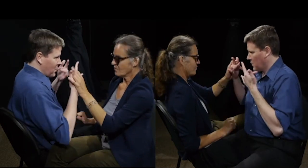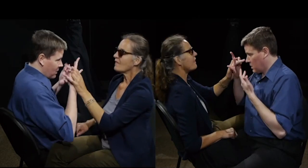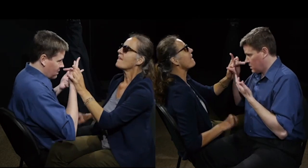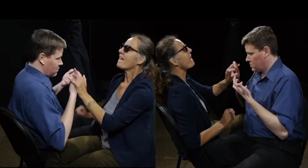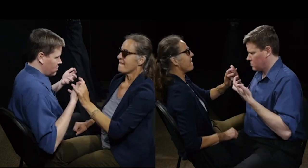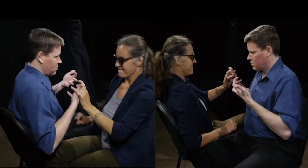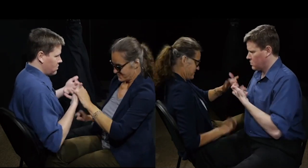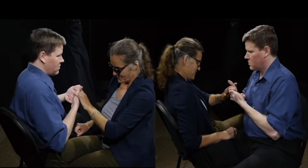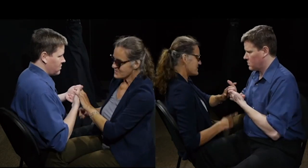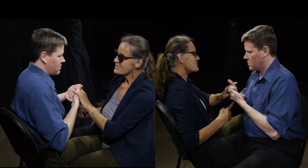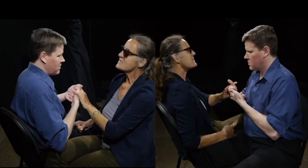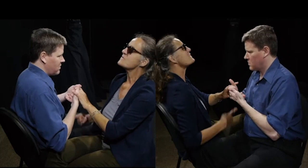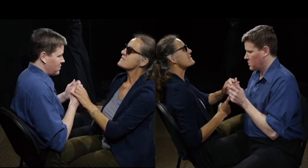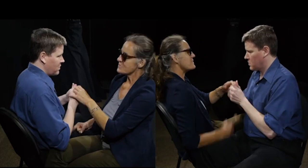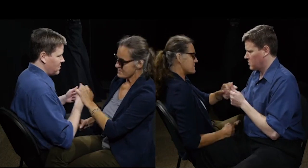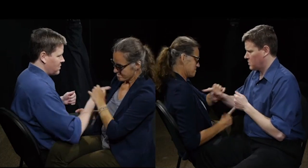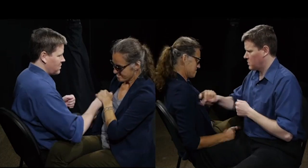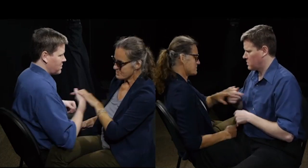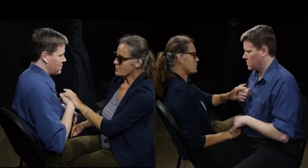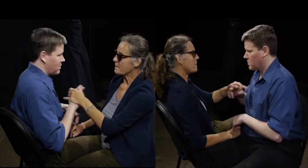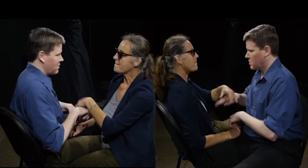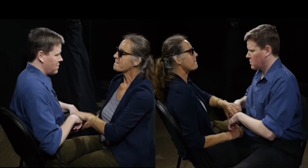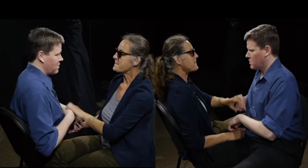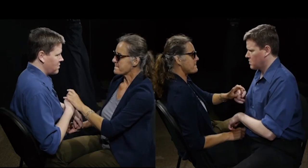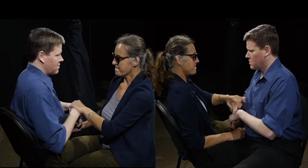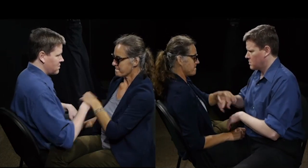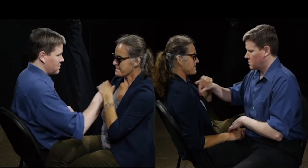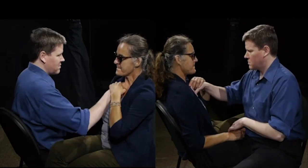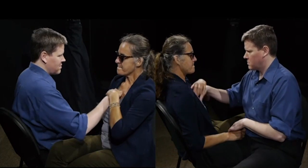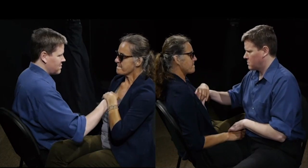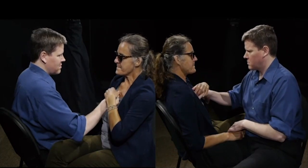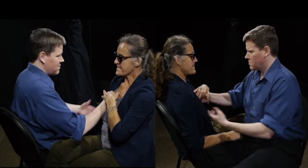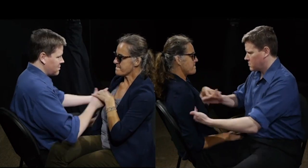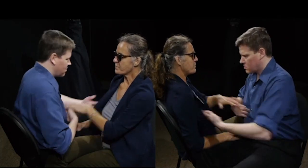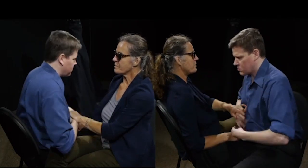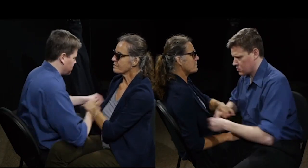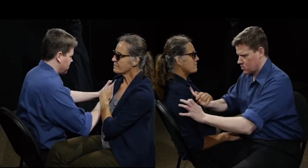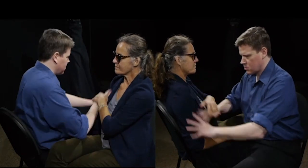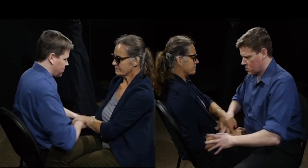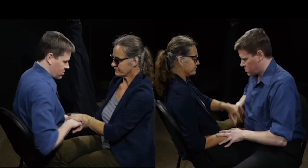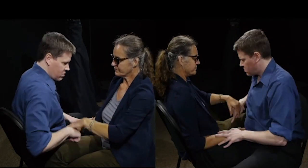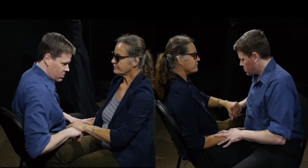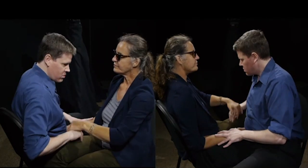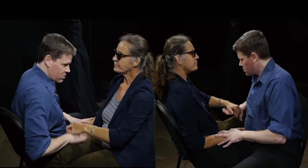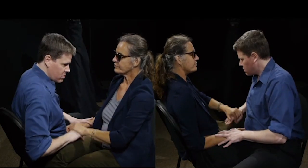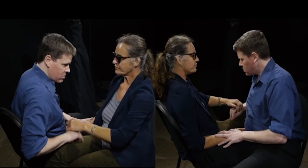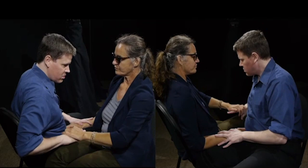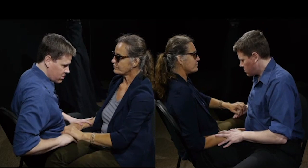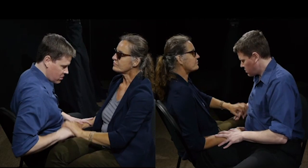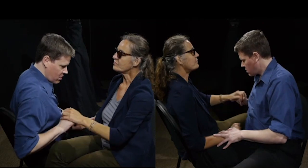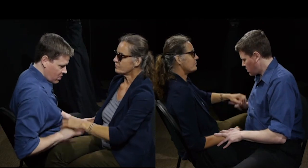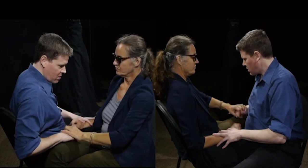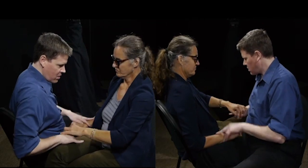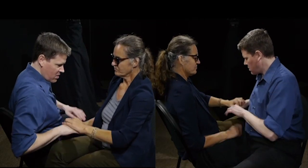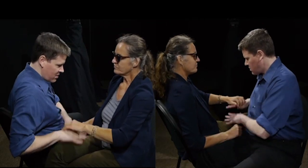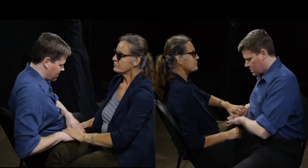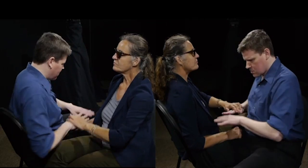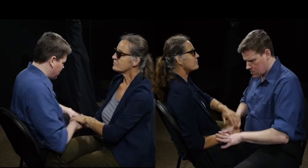upon rigorous investigation, and it's exciting to learn more about what we were not thinking about but doing anyway.